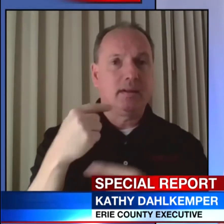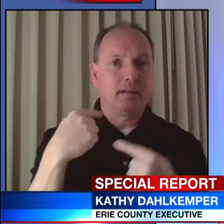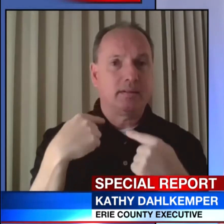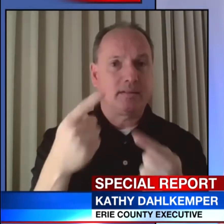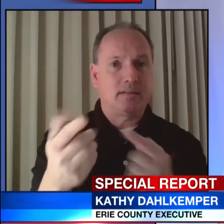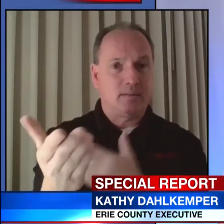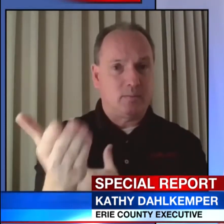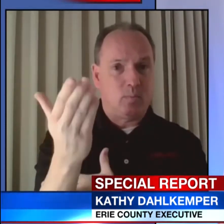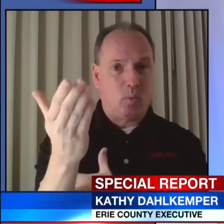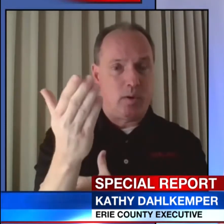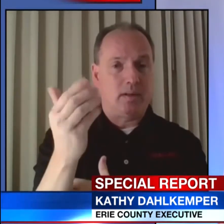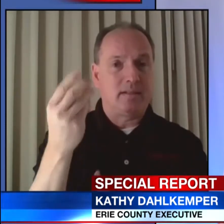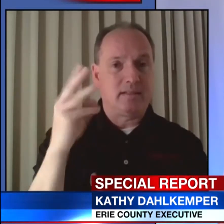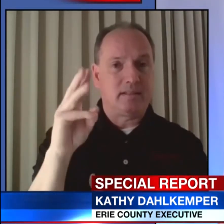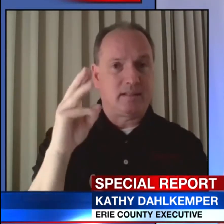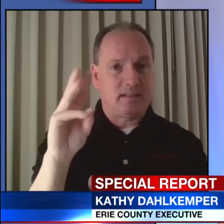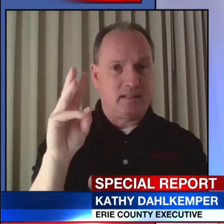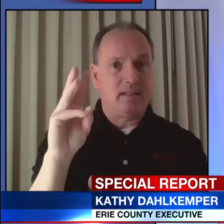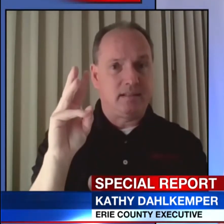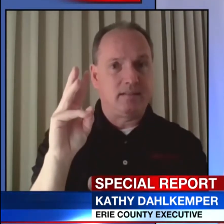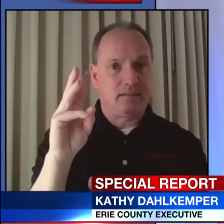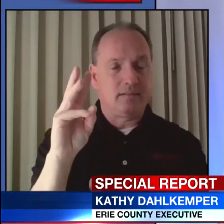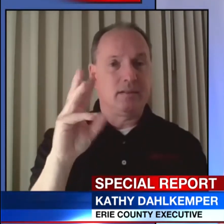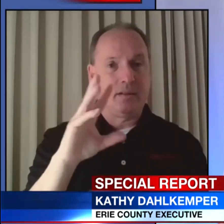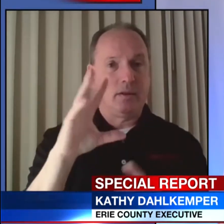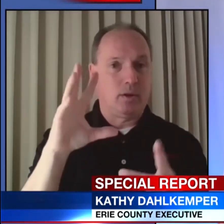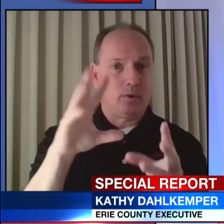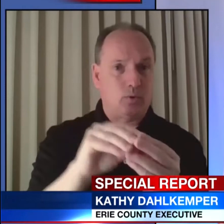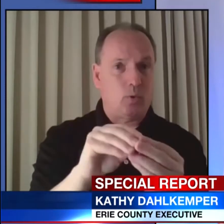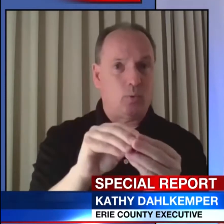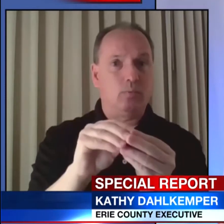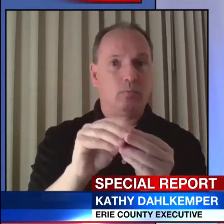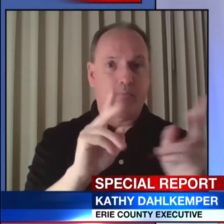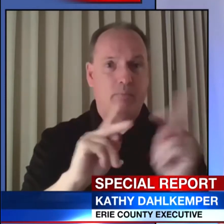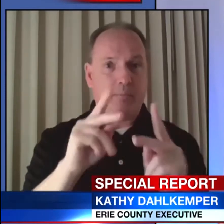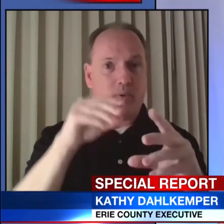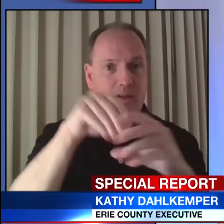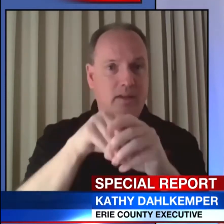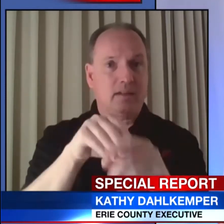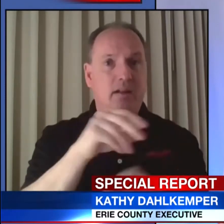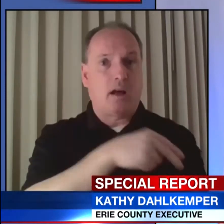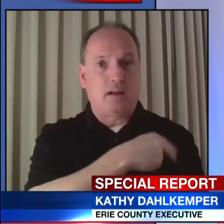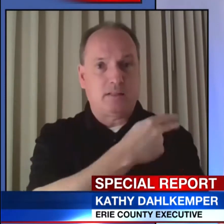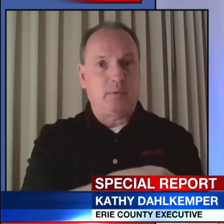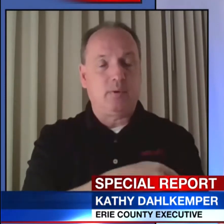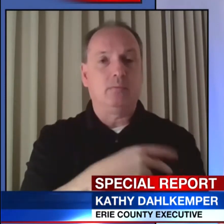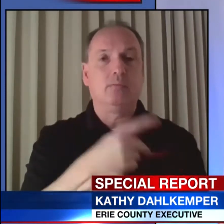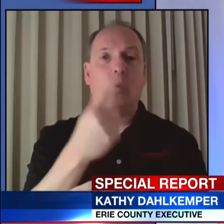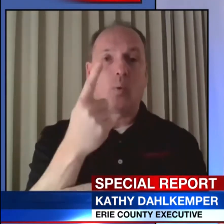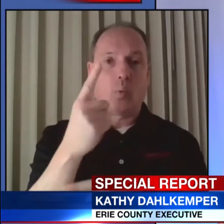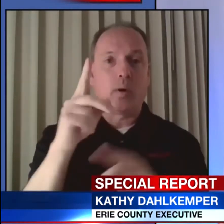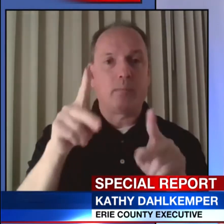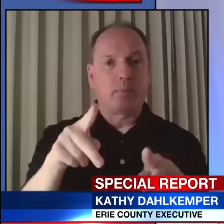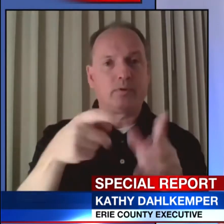AS OF THIS MORNING, THERE WERE 16 TOTAL COVID-19 HOSPITALIZATIONS WITHIN THE ERIE COUNTY HOSPITALS.